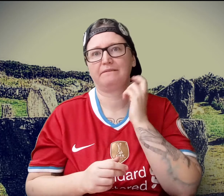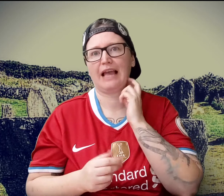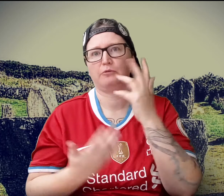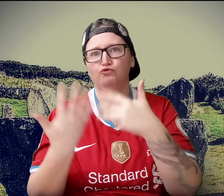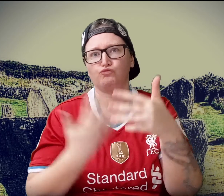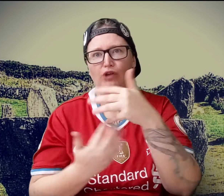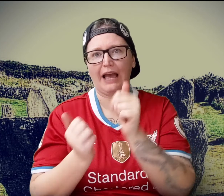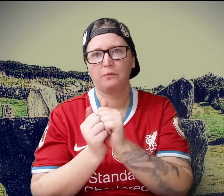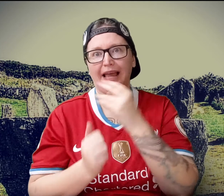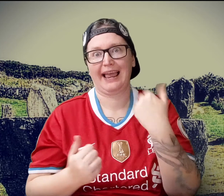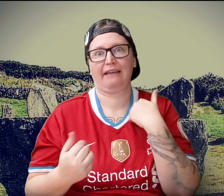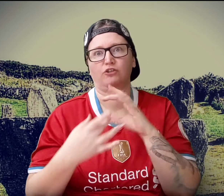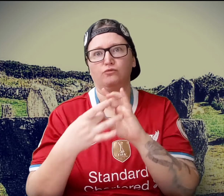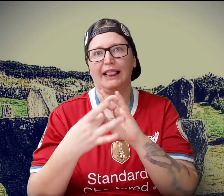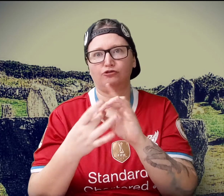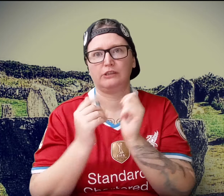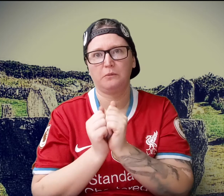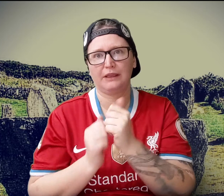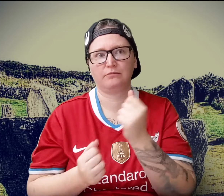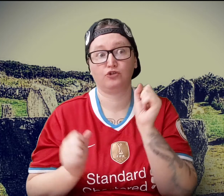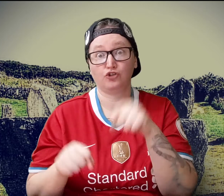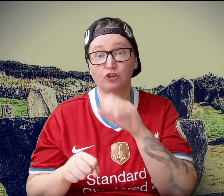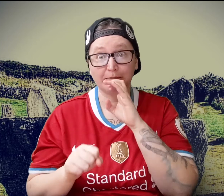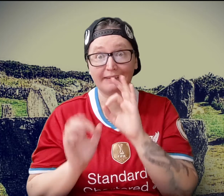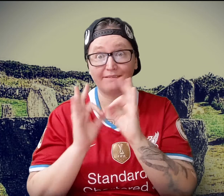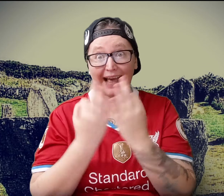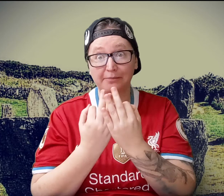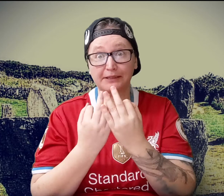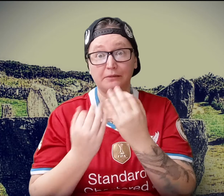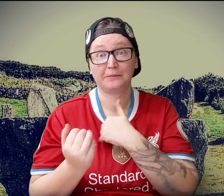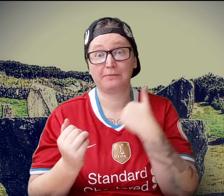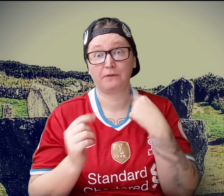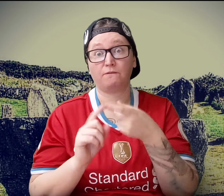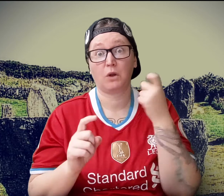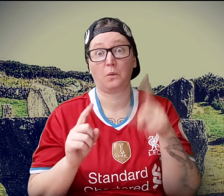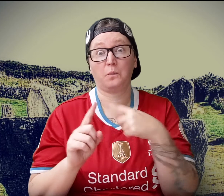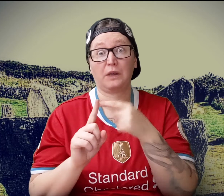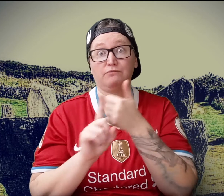so people that the vampire interacts with and has relationships with that could be a family member